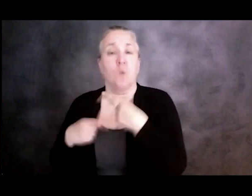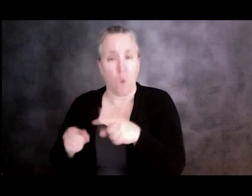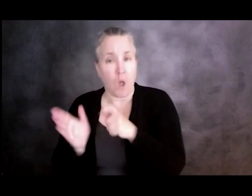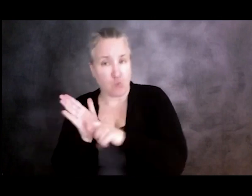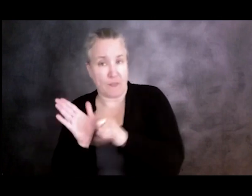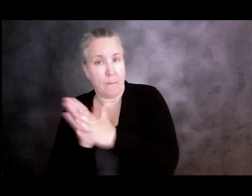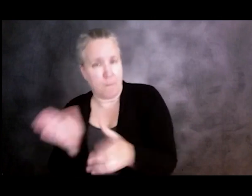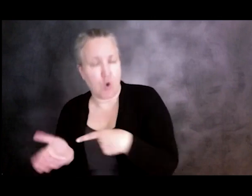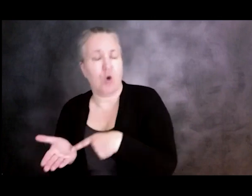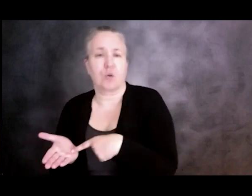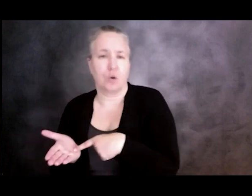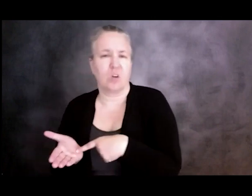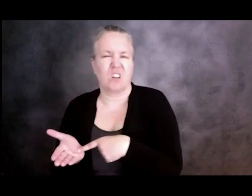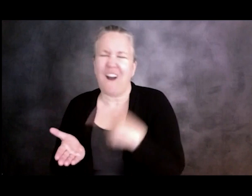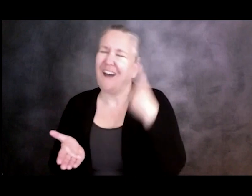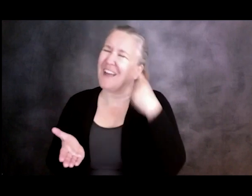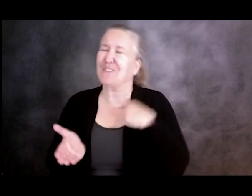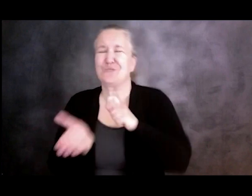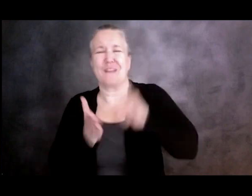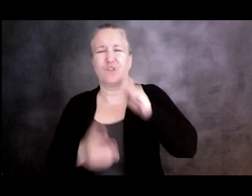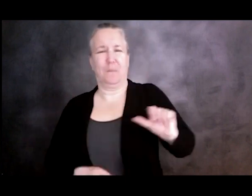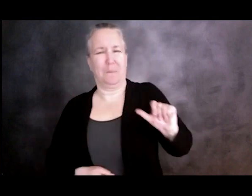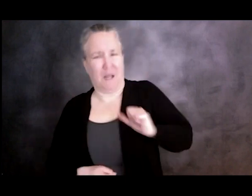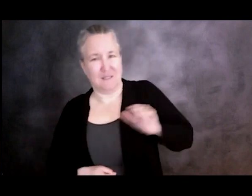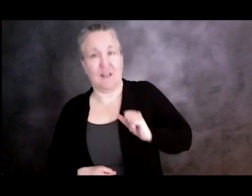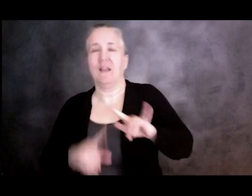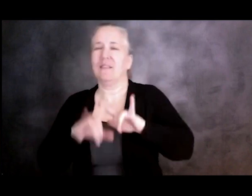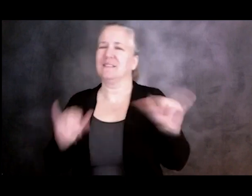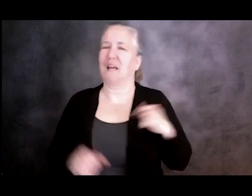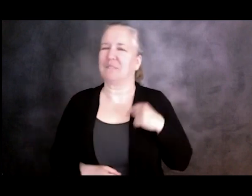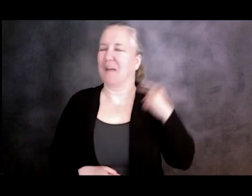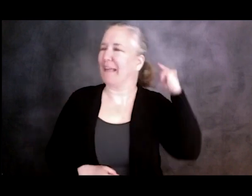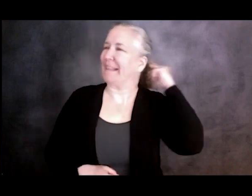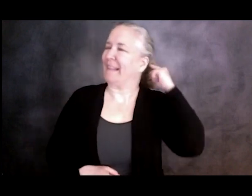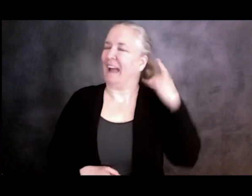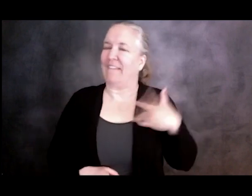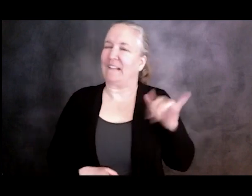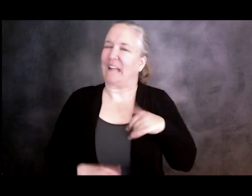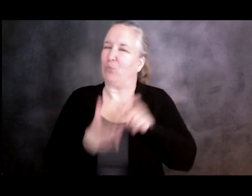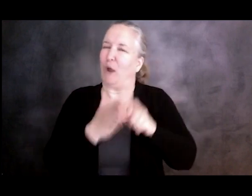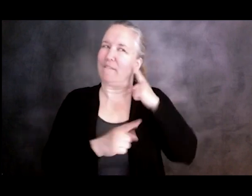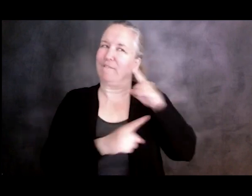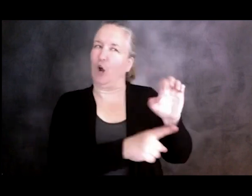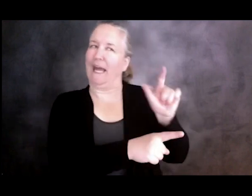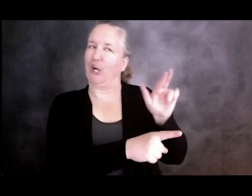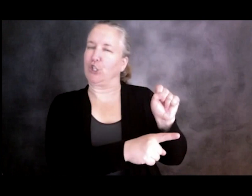that I was writing for me, partly, but I was also self-conscious. I was writing for editors, agents, publishers,